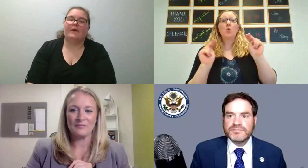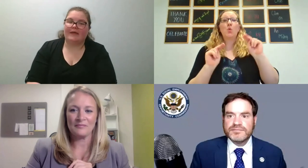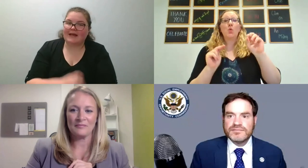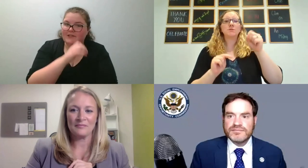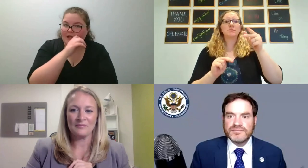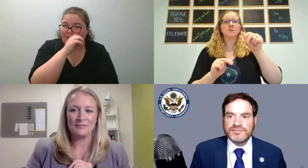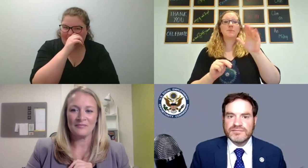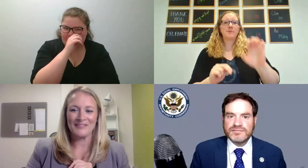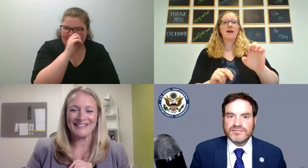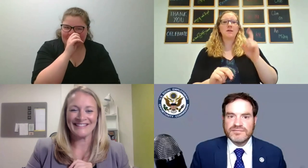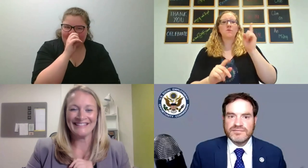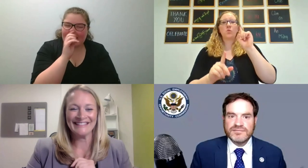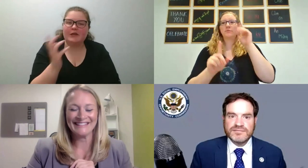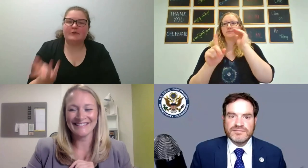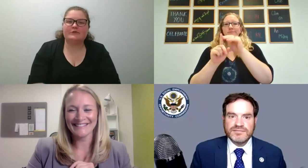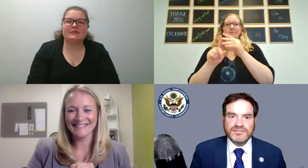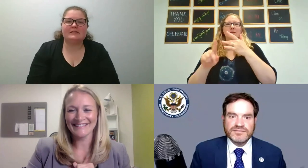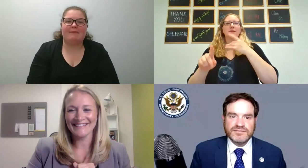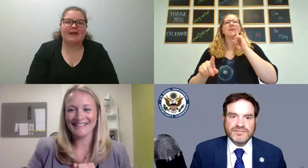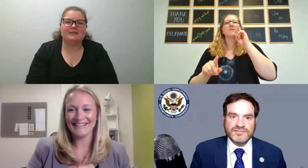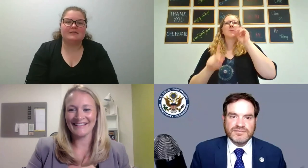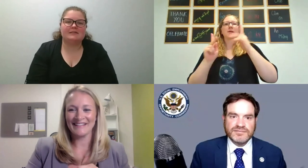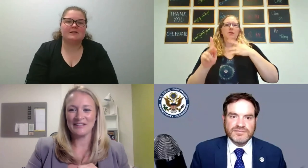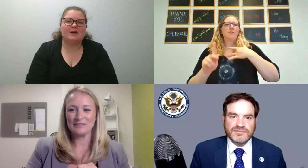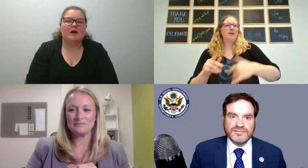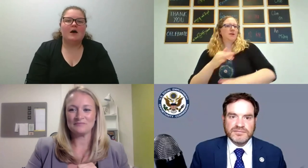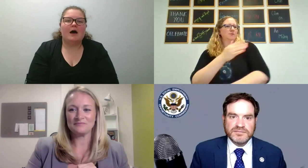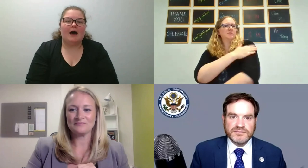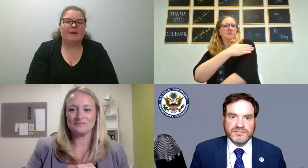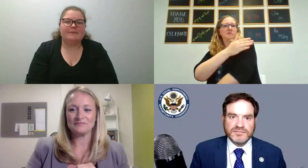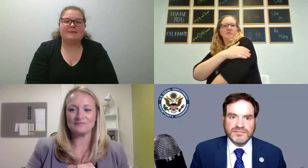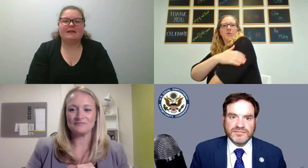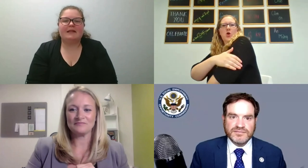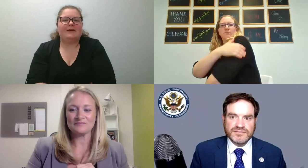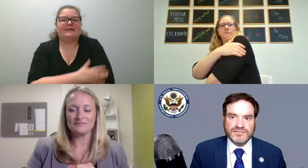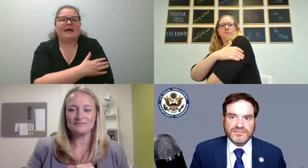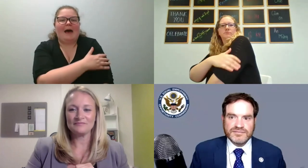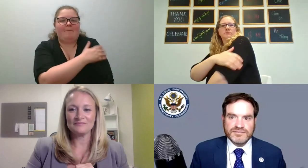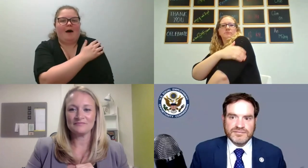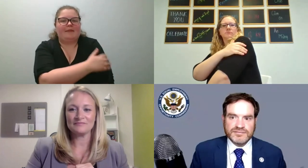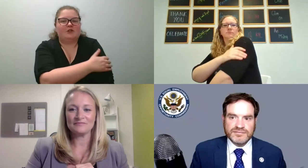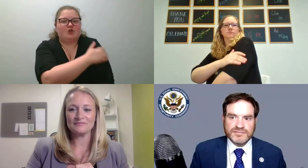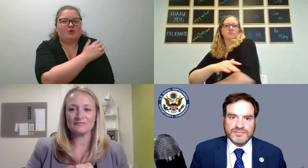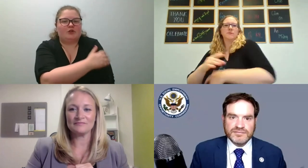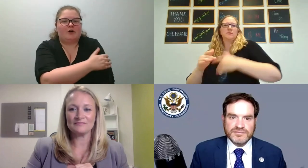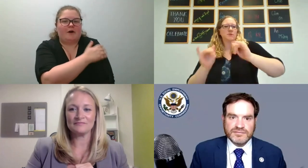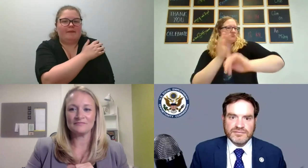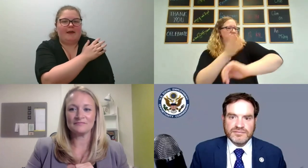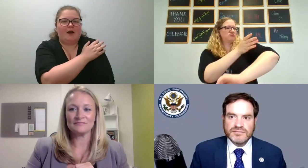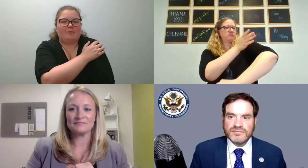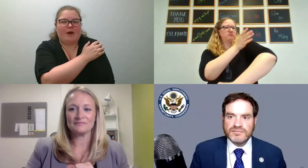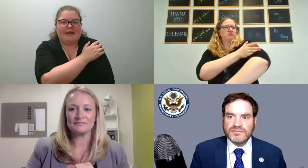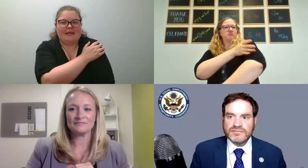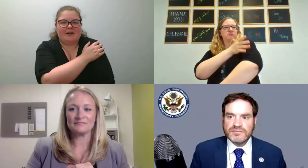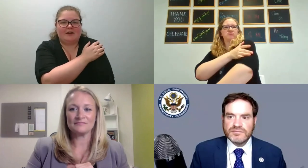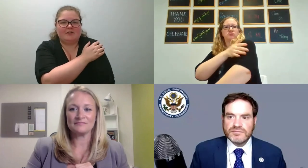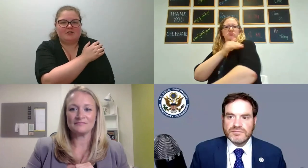Okay, that's a good question. So like a neutral space, typically we tap on the shoulder or on the arm right here,